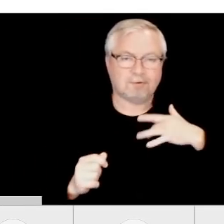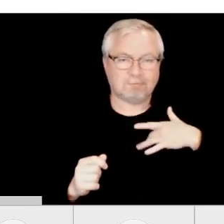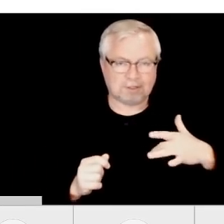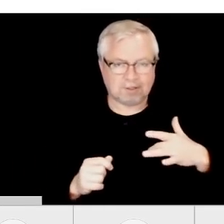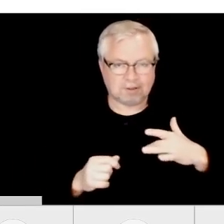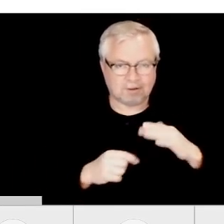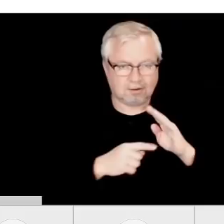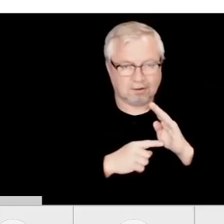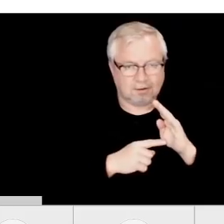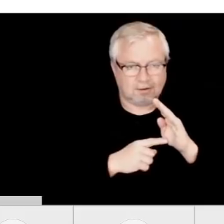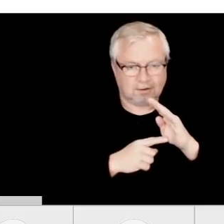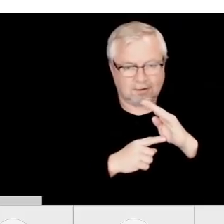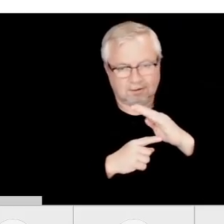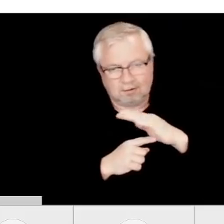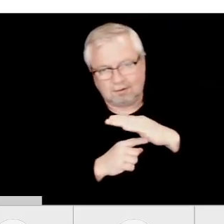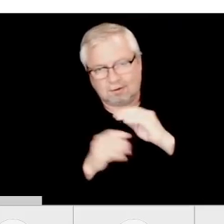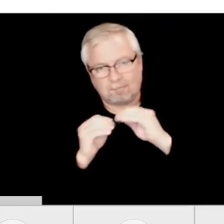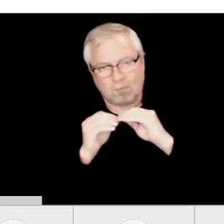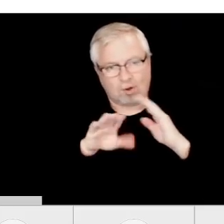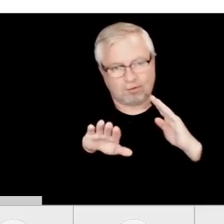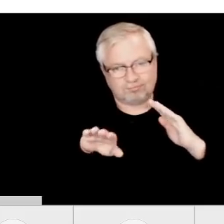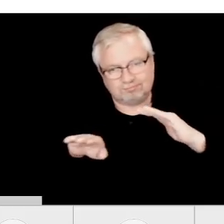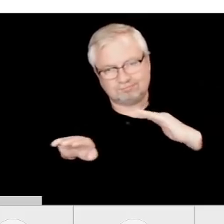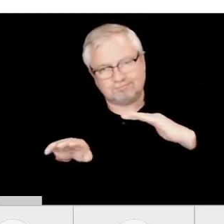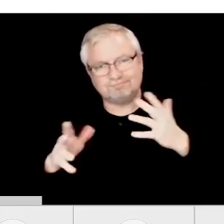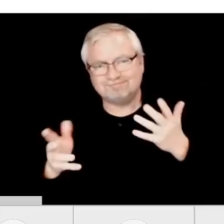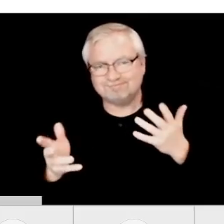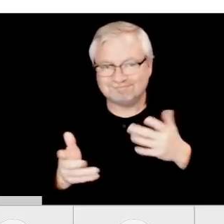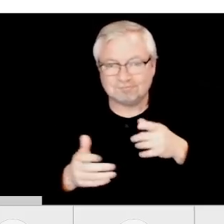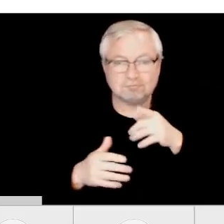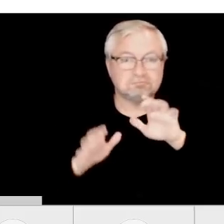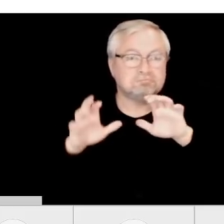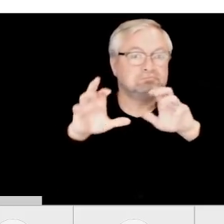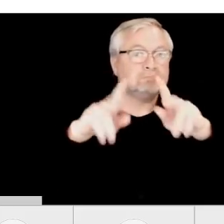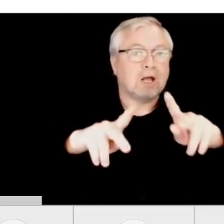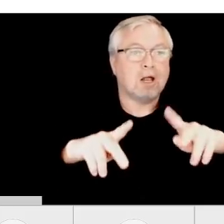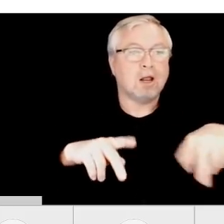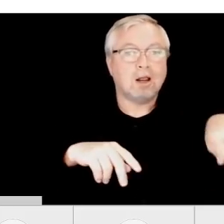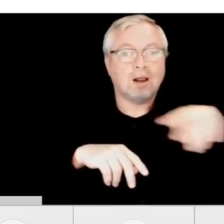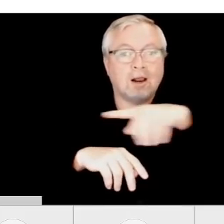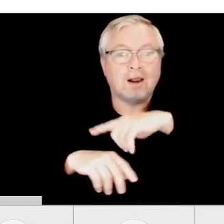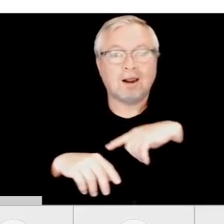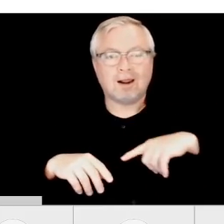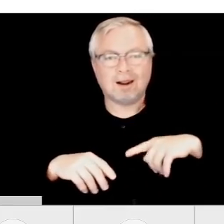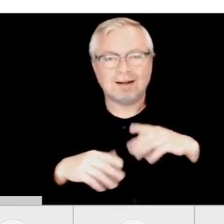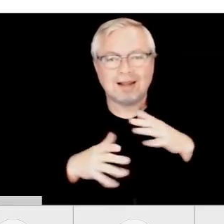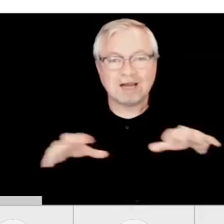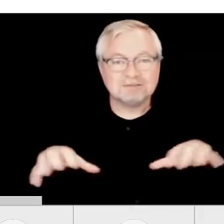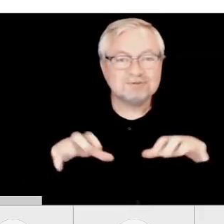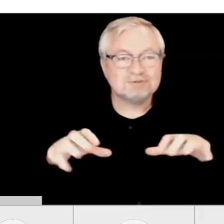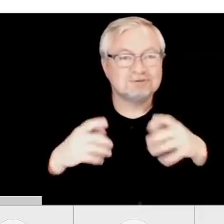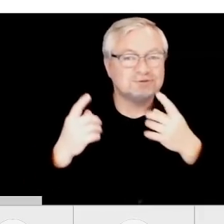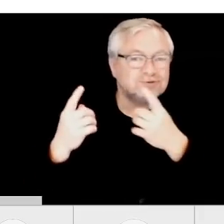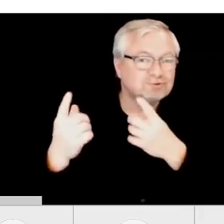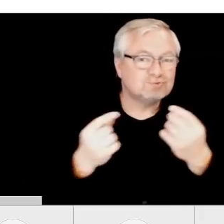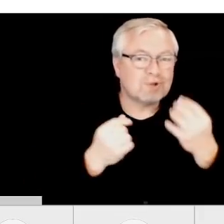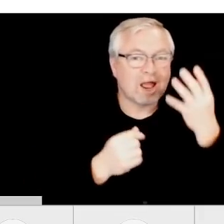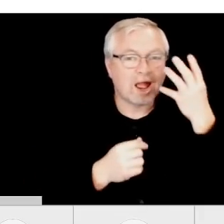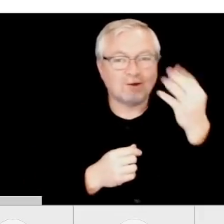some kind of activity and higher levels of contact that the situation is different. You're better able to care for people.